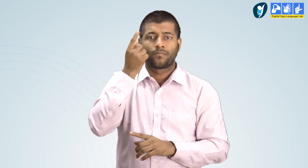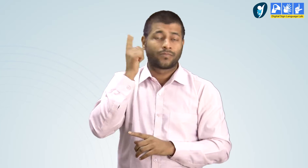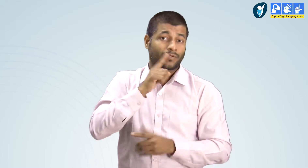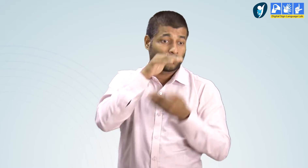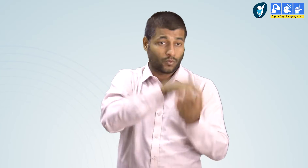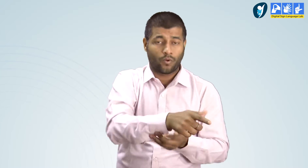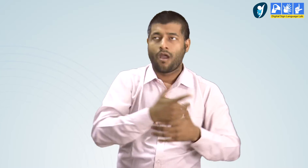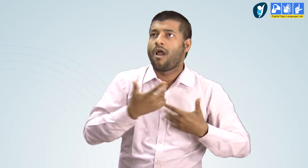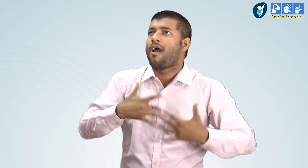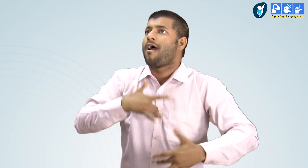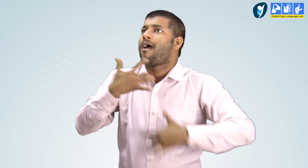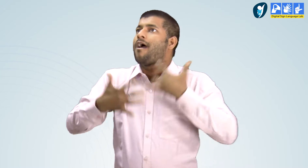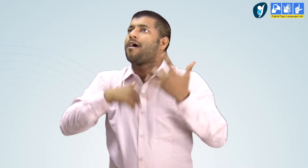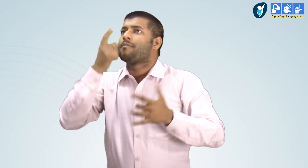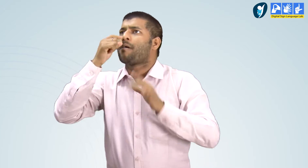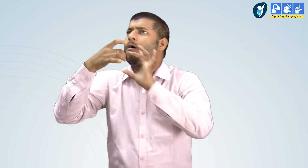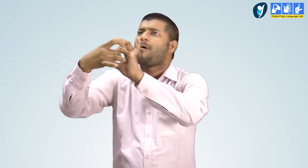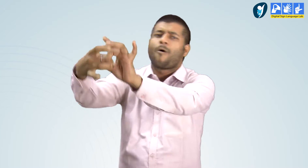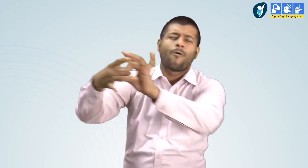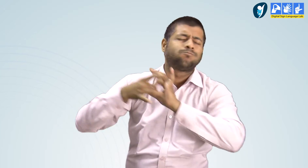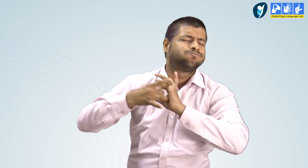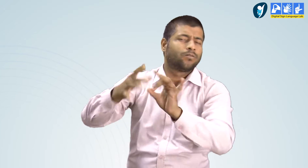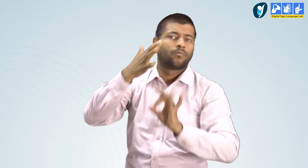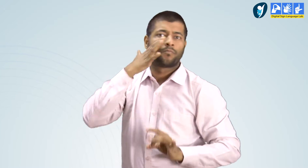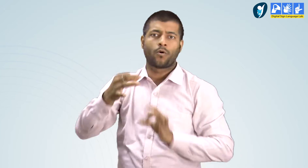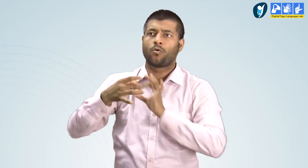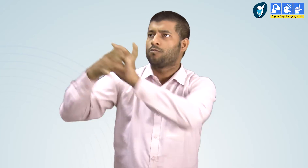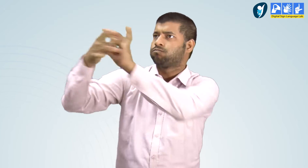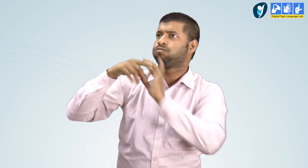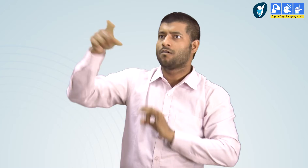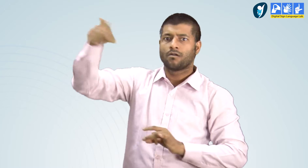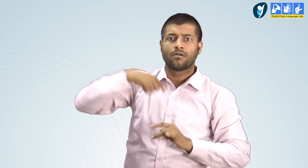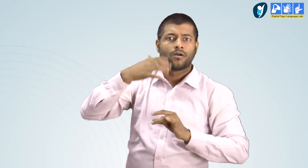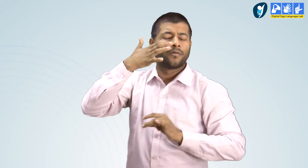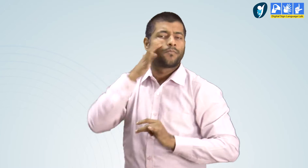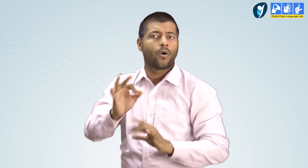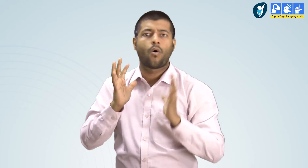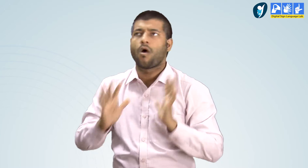This is important, because if the parents is involved with the child.